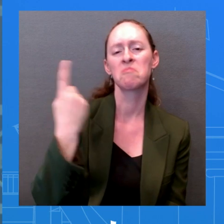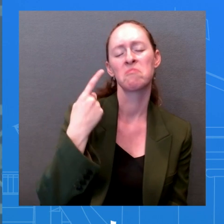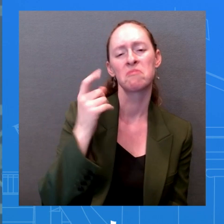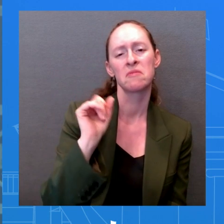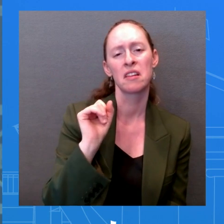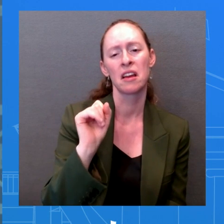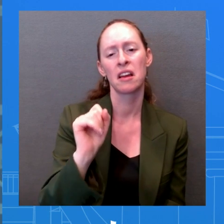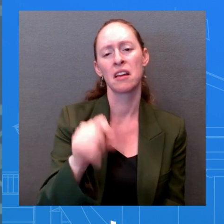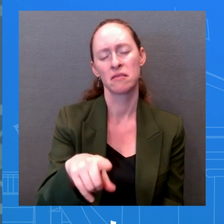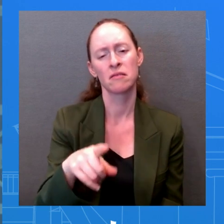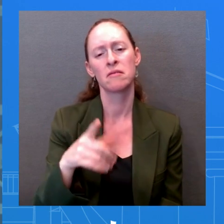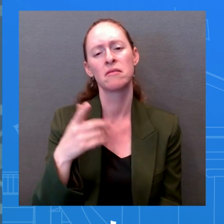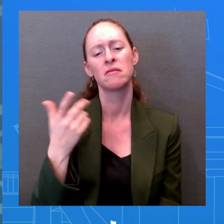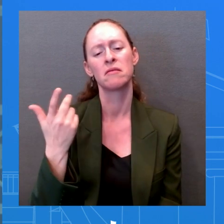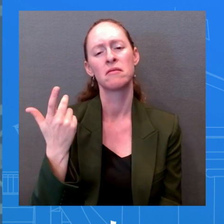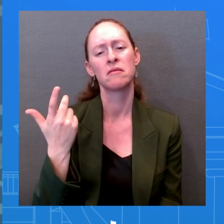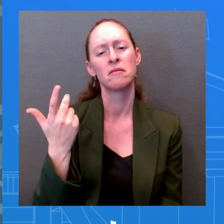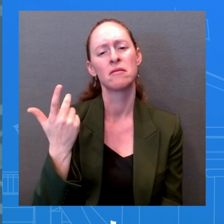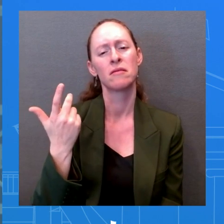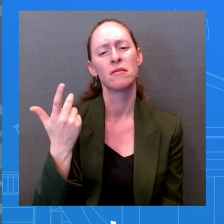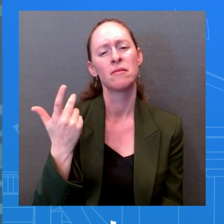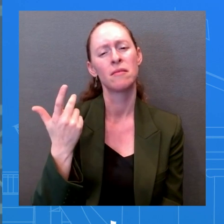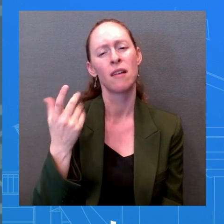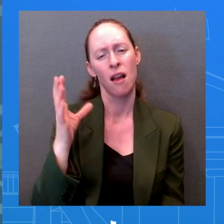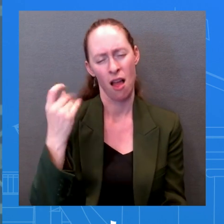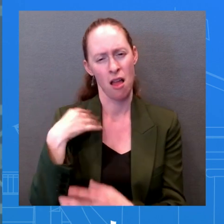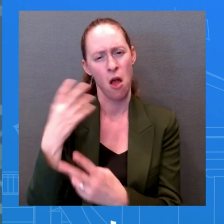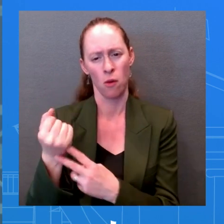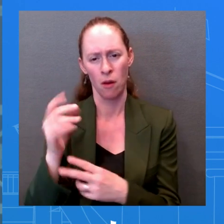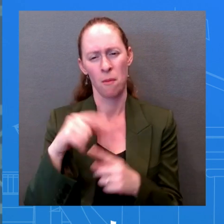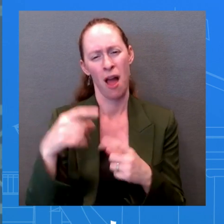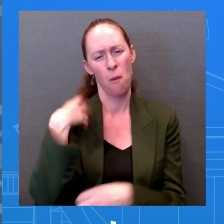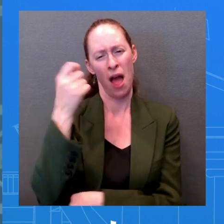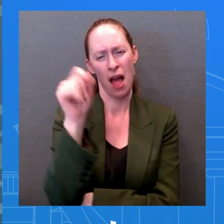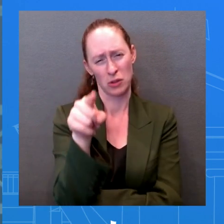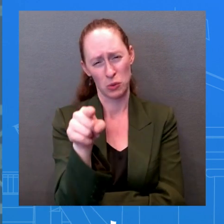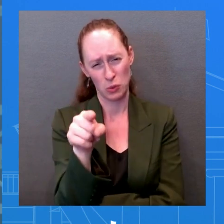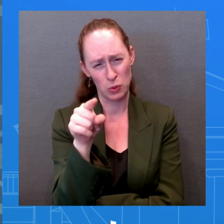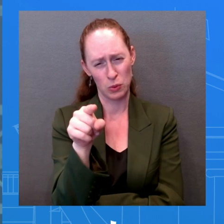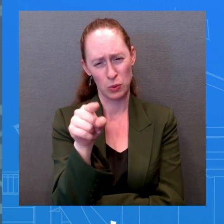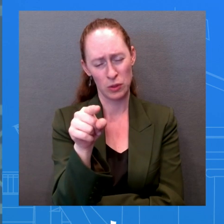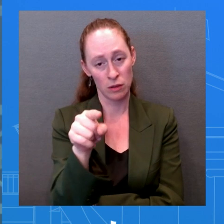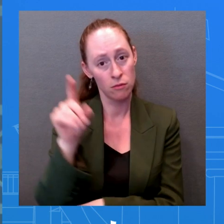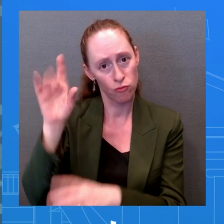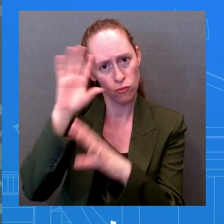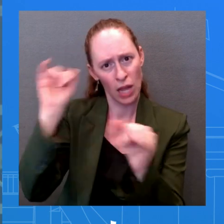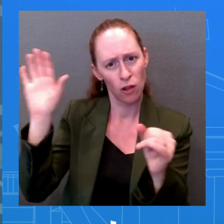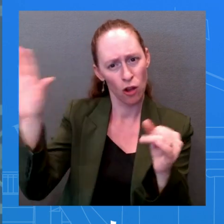about this specifically. As you know, we've been busy -- he's been busy the last several hours with the rail --